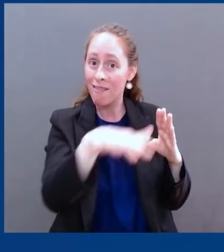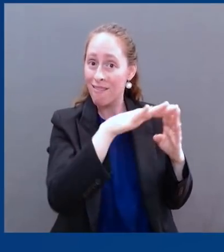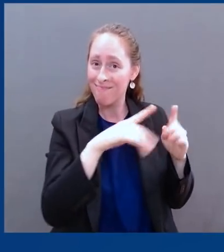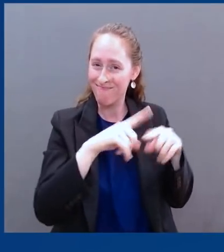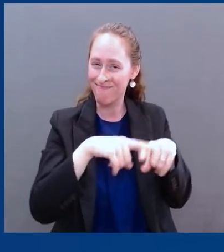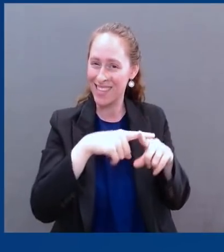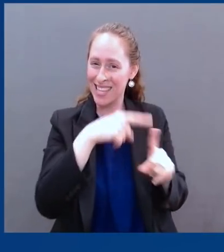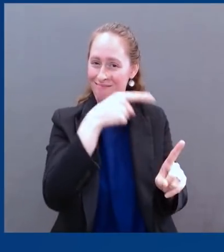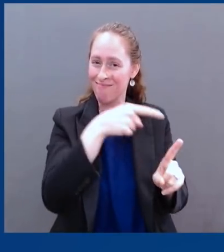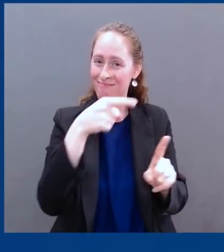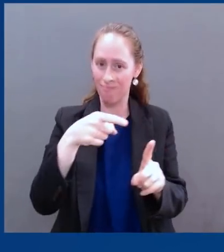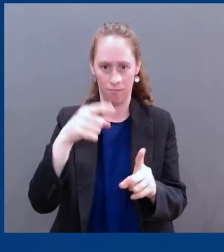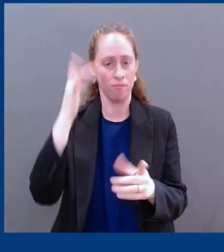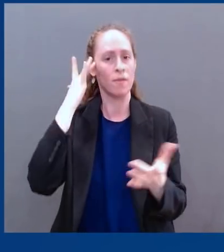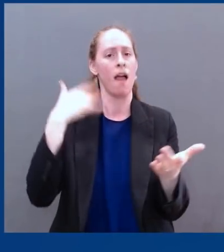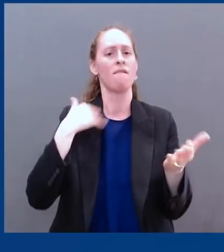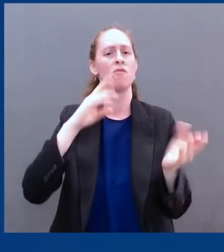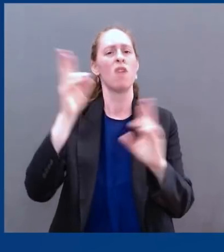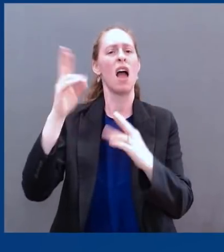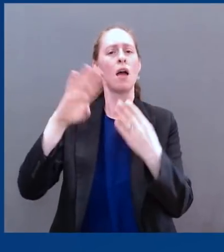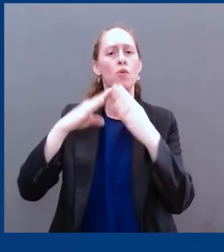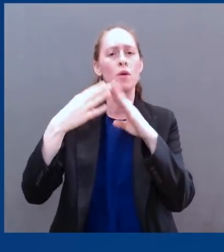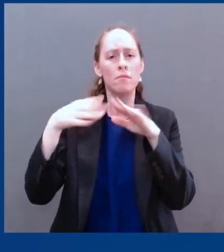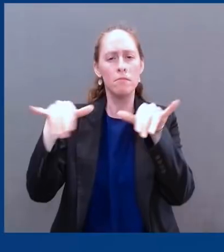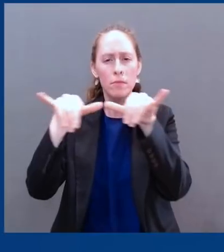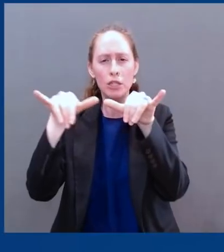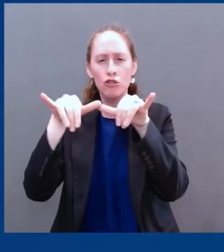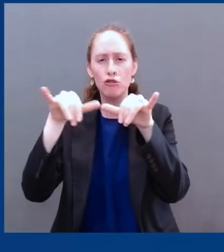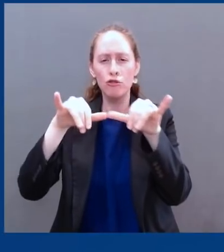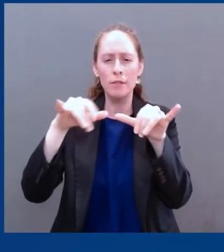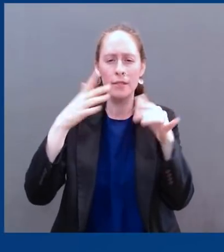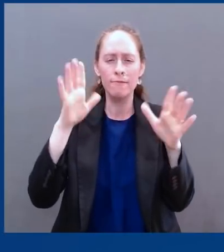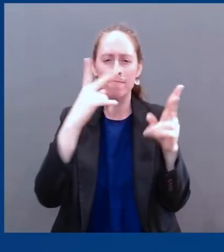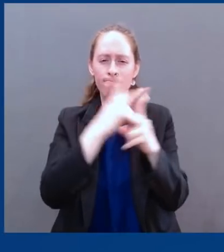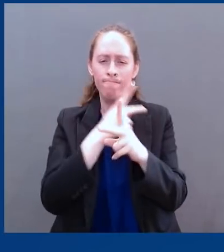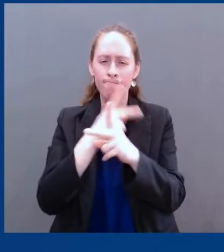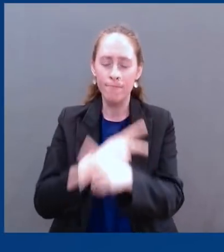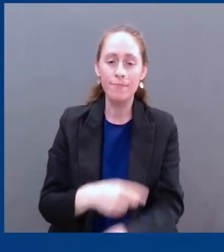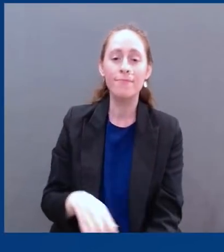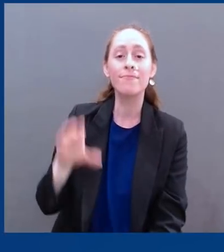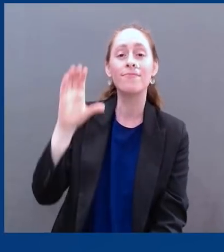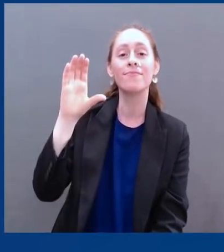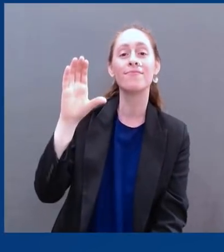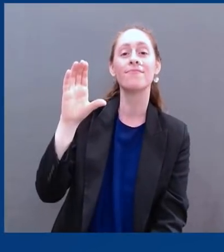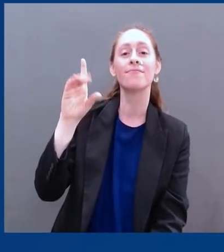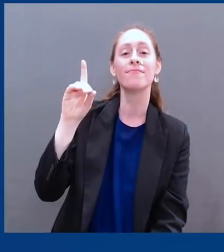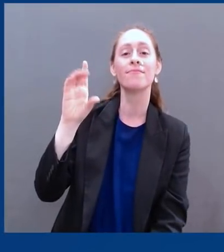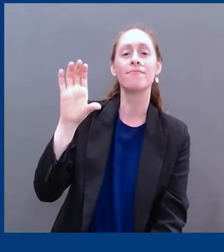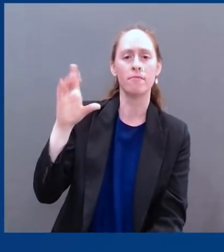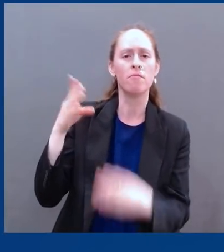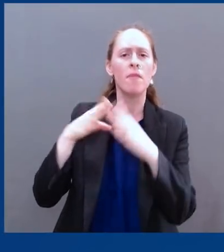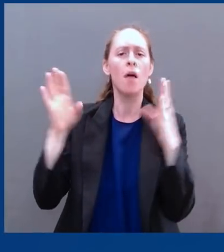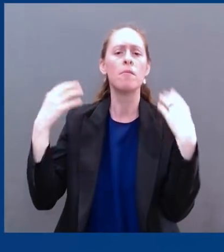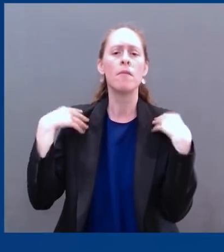One way that CDC and our public health partners collaborate is by monitoring potential increases in cases and transmission